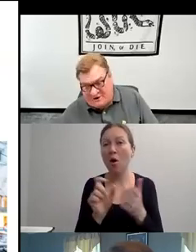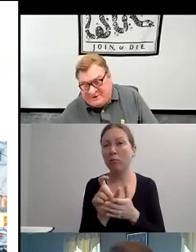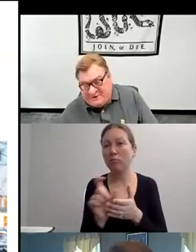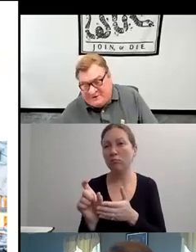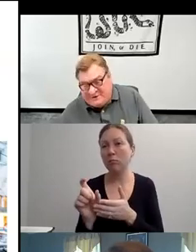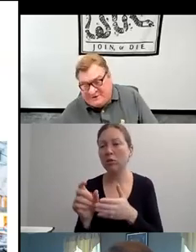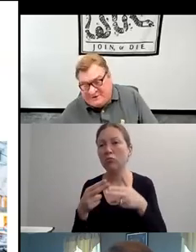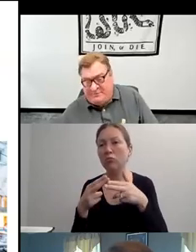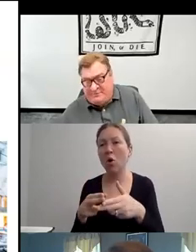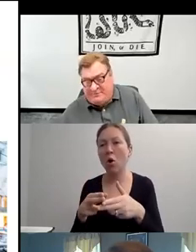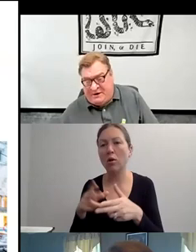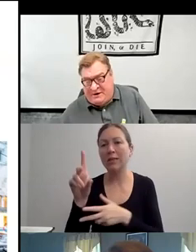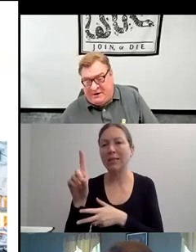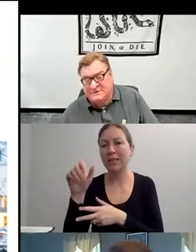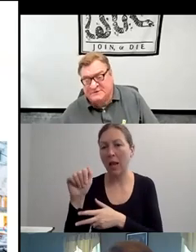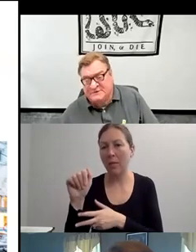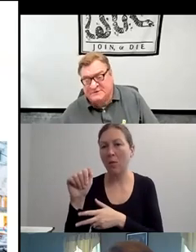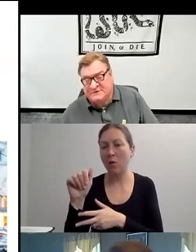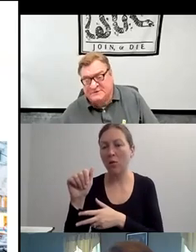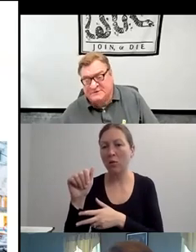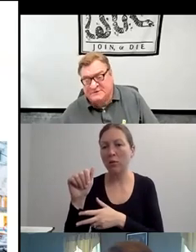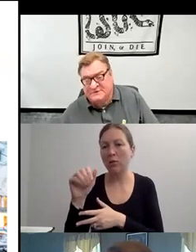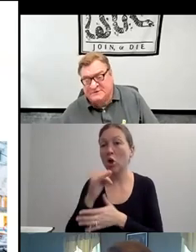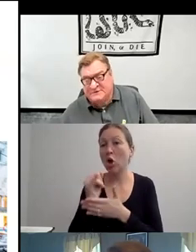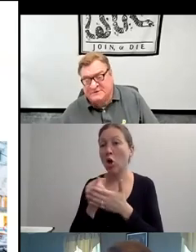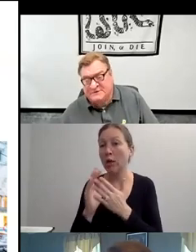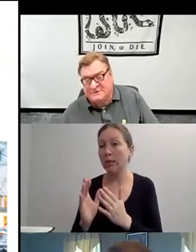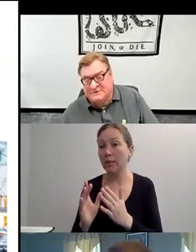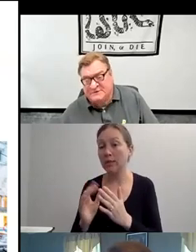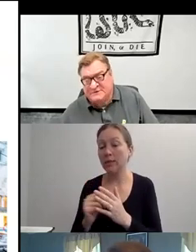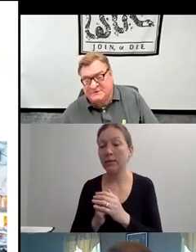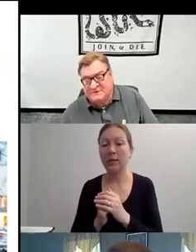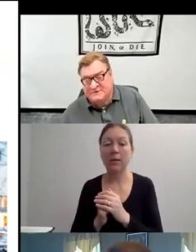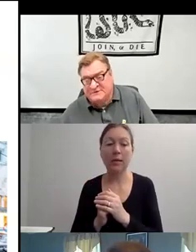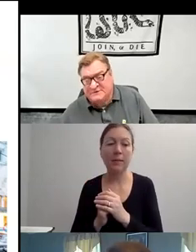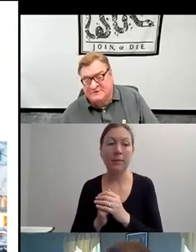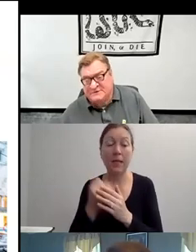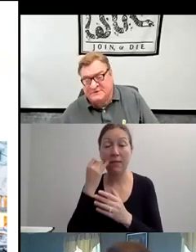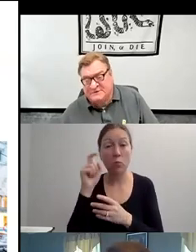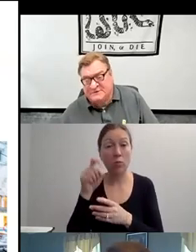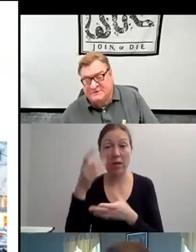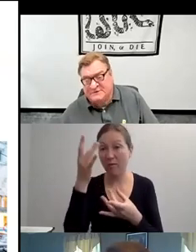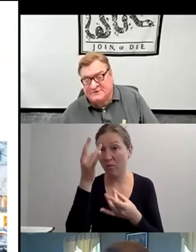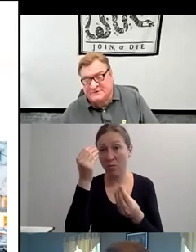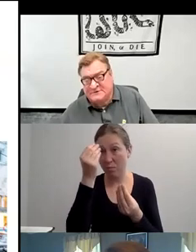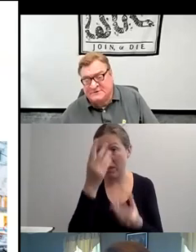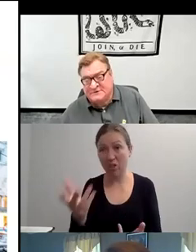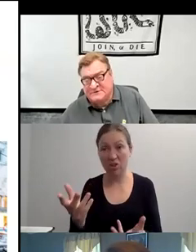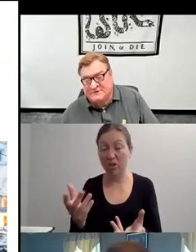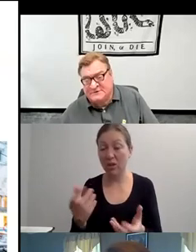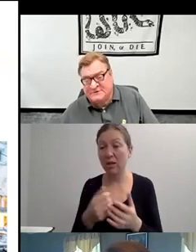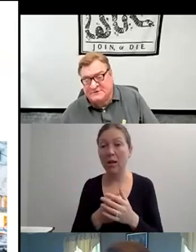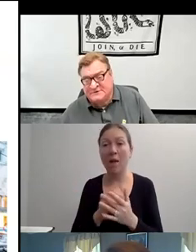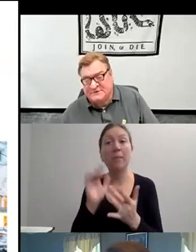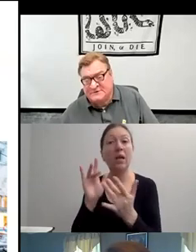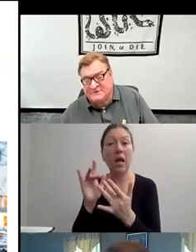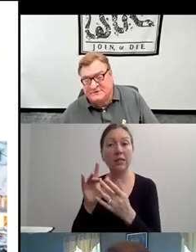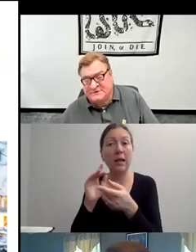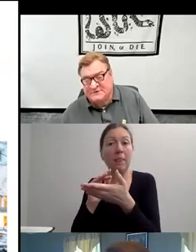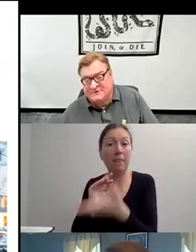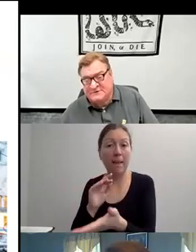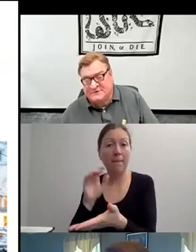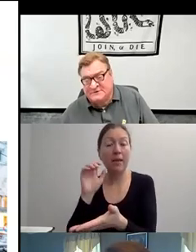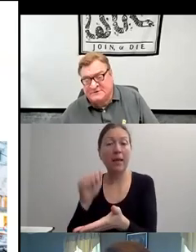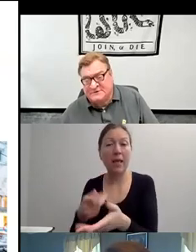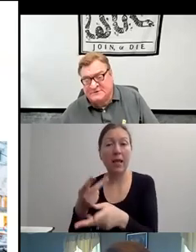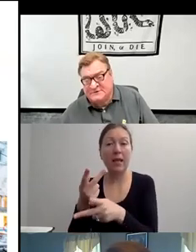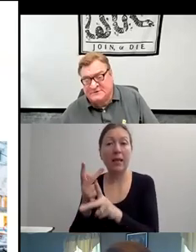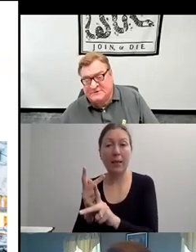"AND THE AUDIENCE BASICALLY JUST SEES DISABILITY THROUGH THE LENS OF HOLLYWOOD.